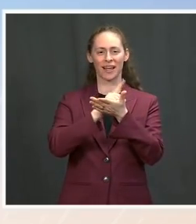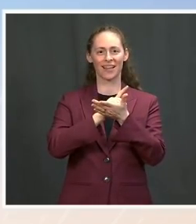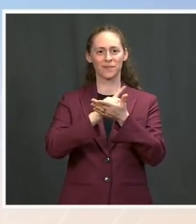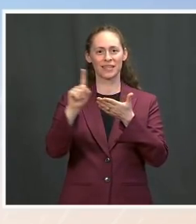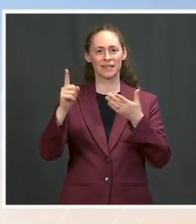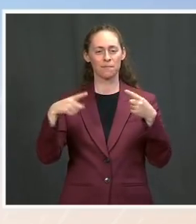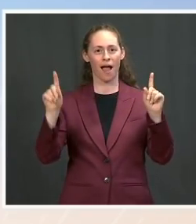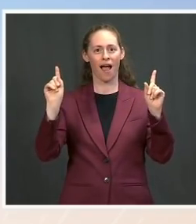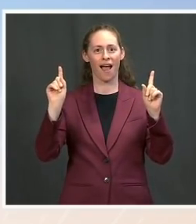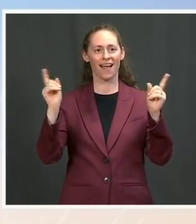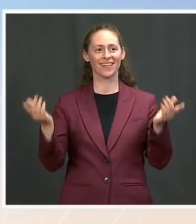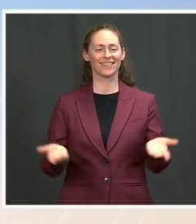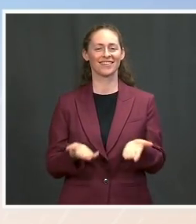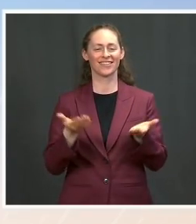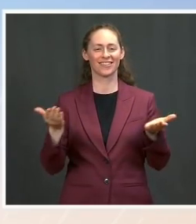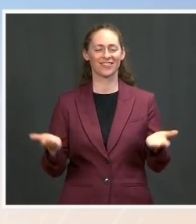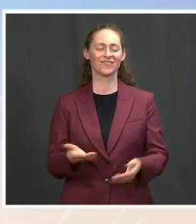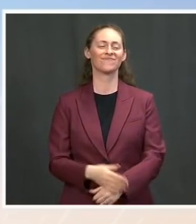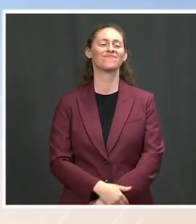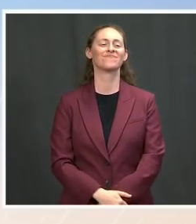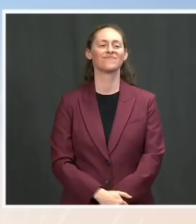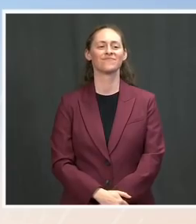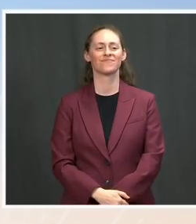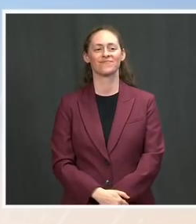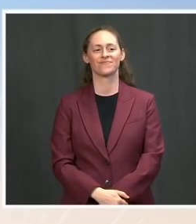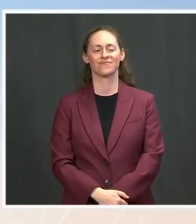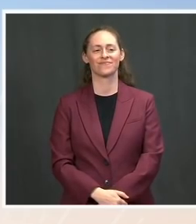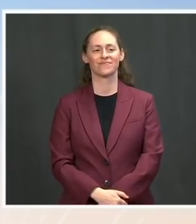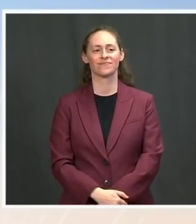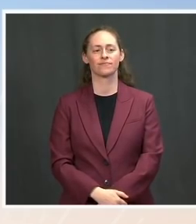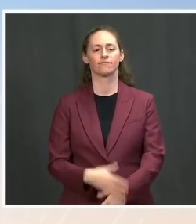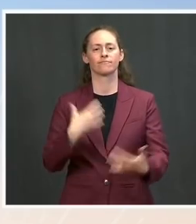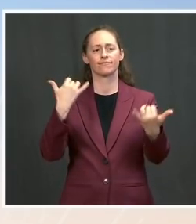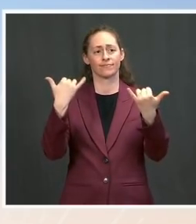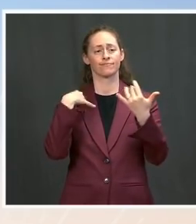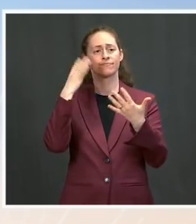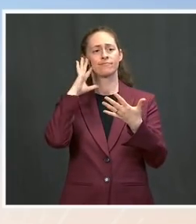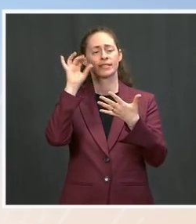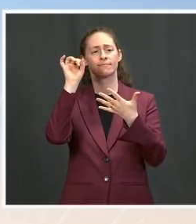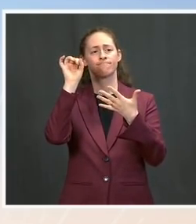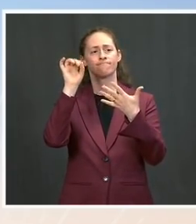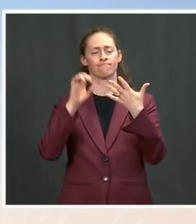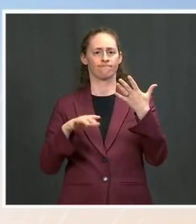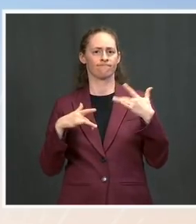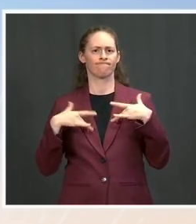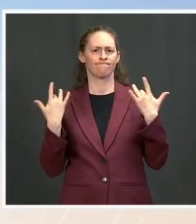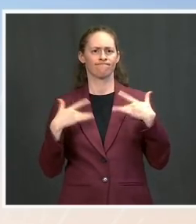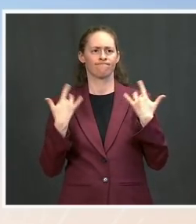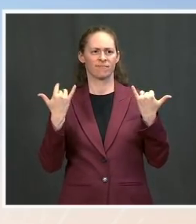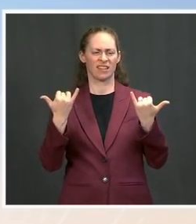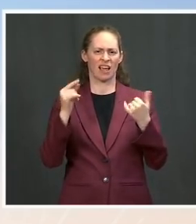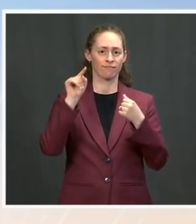I wanted to provide a brief update on the situation at our southern border. After four years of an immigration system